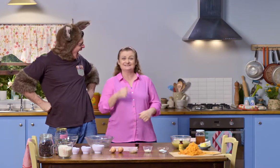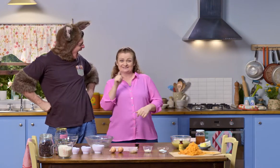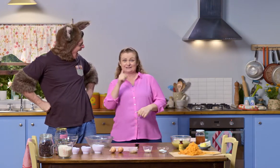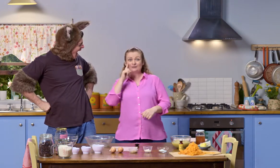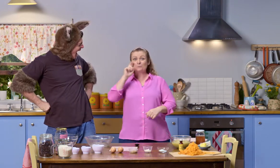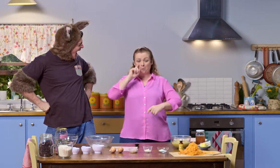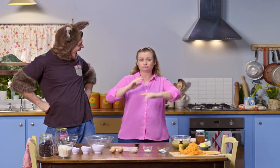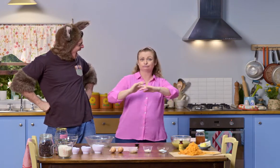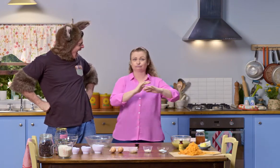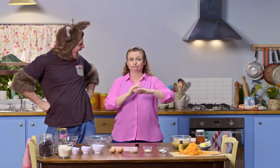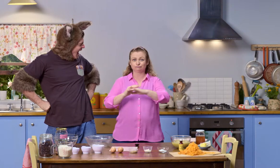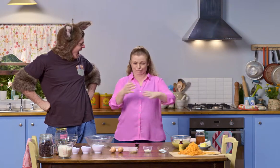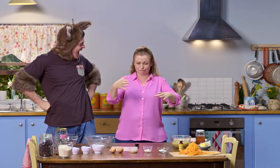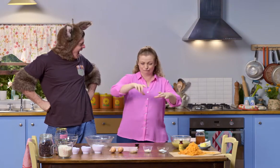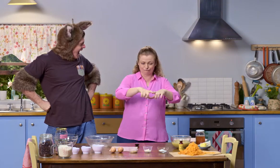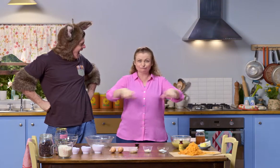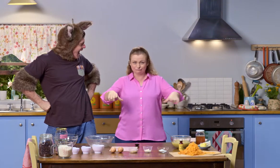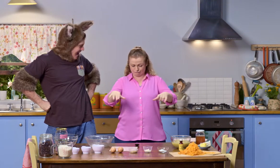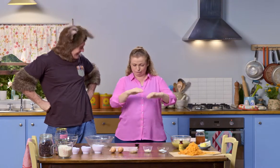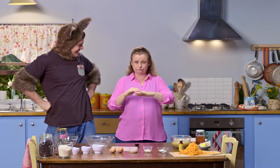The liquid gets poured into the tray